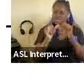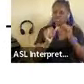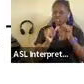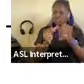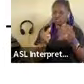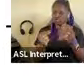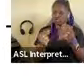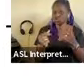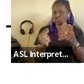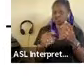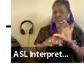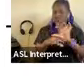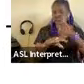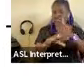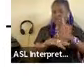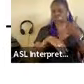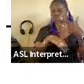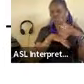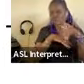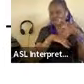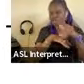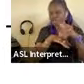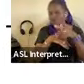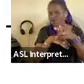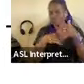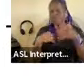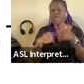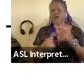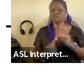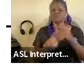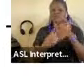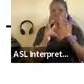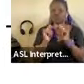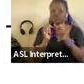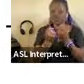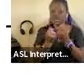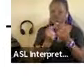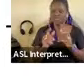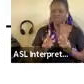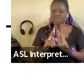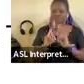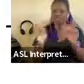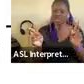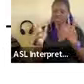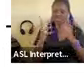And so we've constructed a special team that is part of this covert response that will become integrated into the health department.